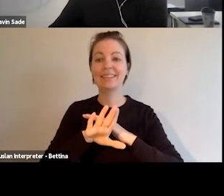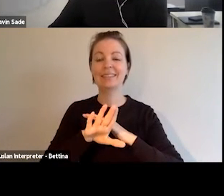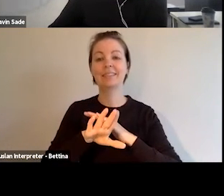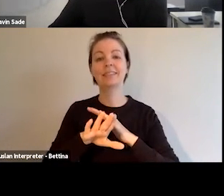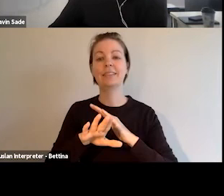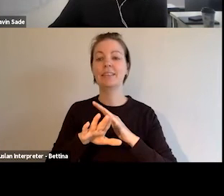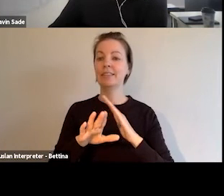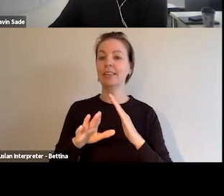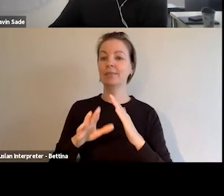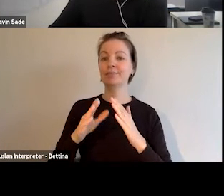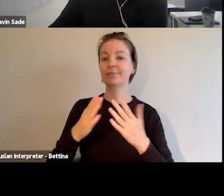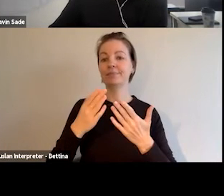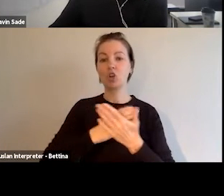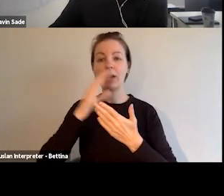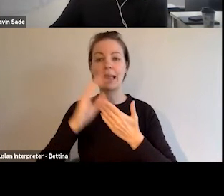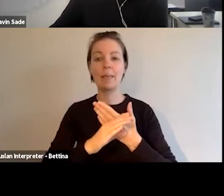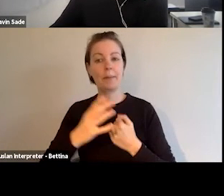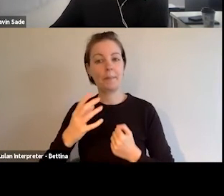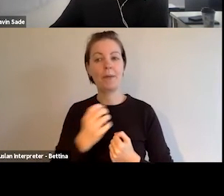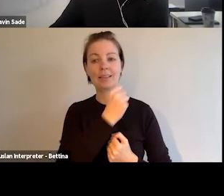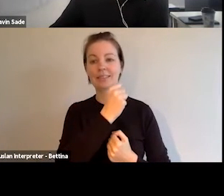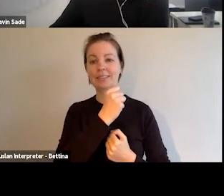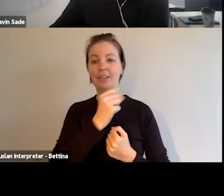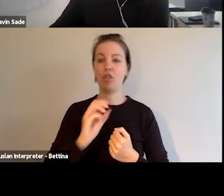In order to progress in their degree needed to put an expression of